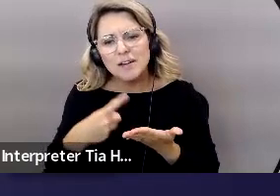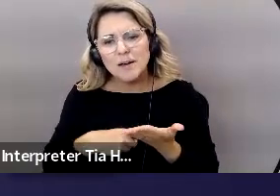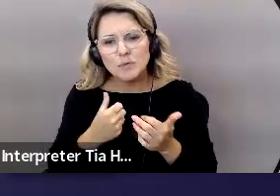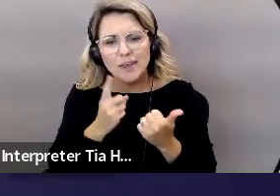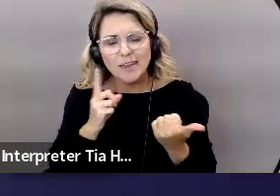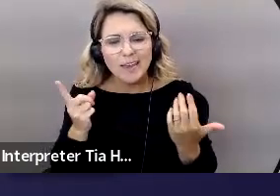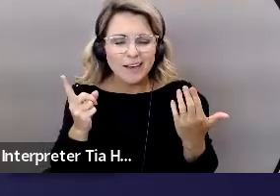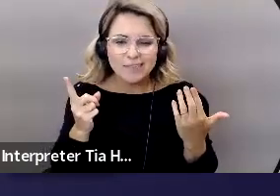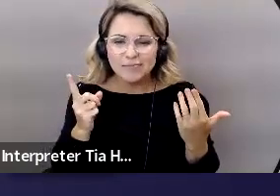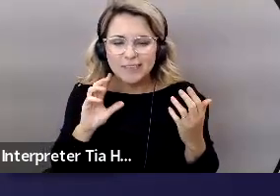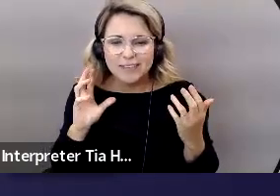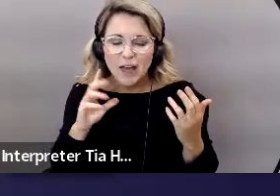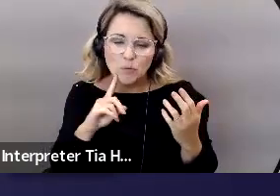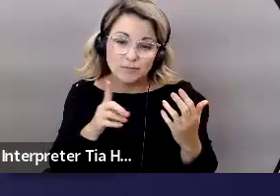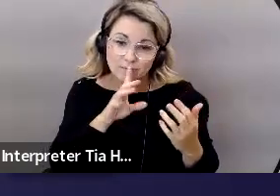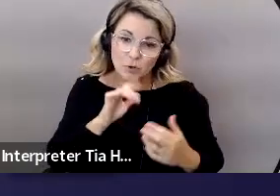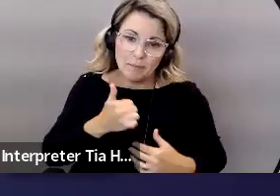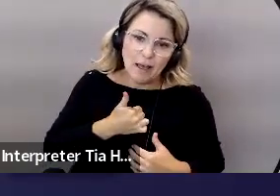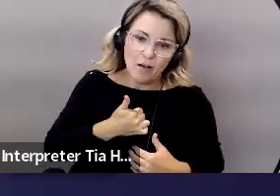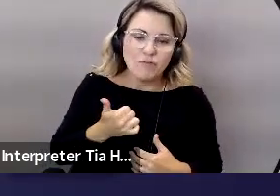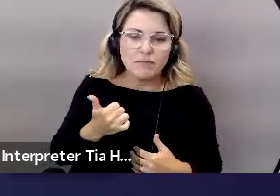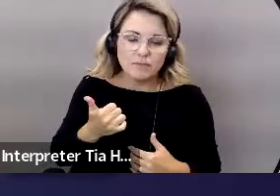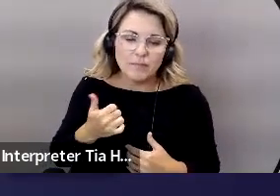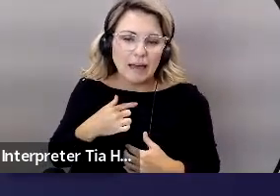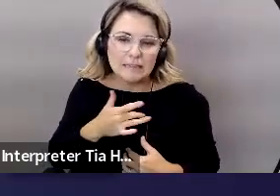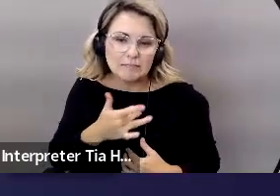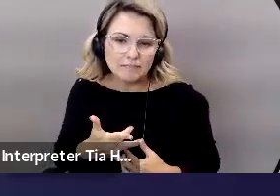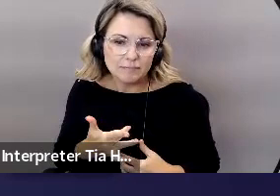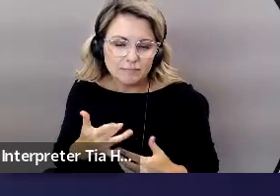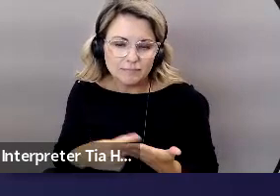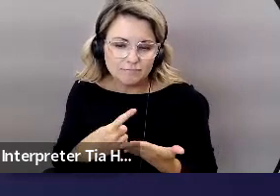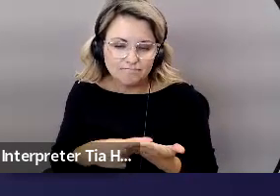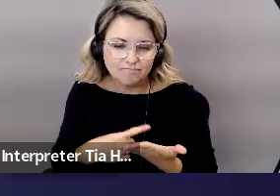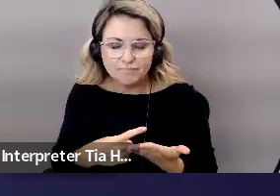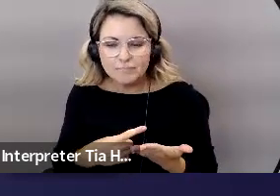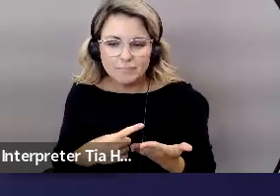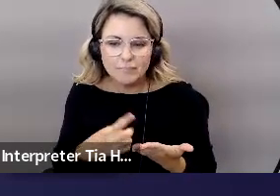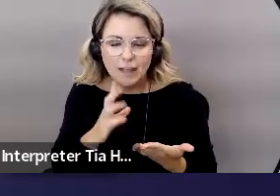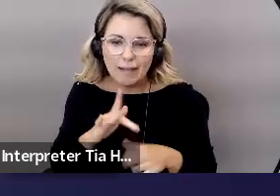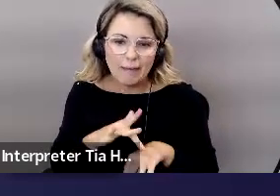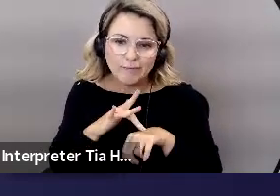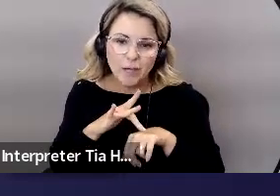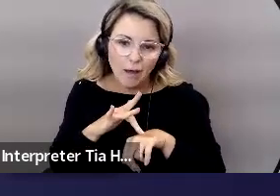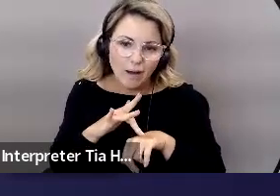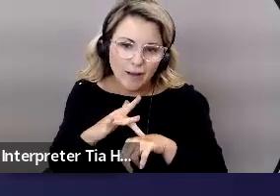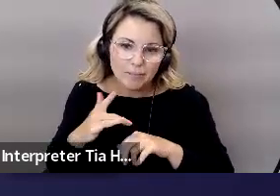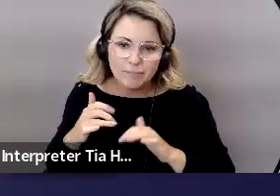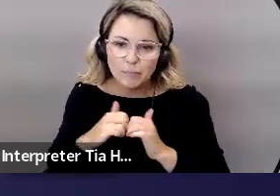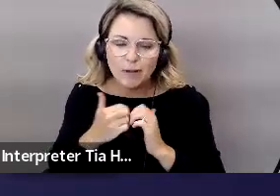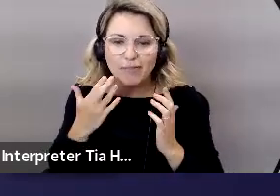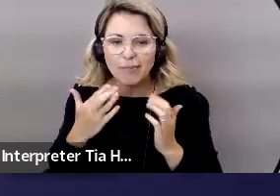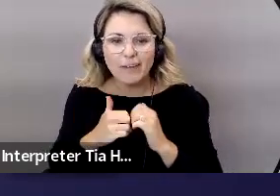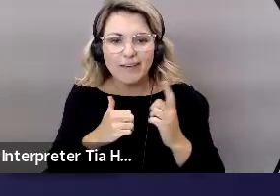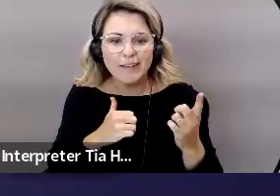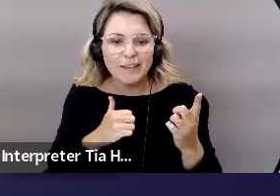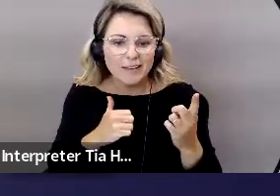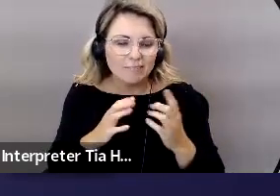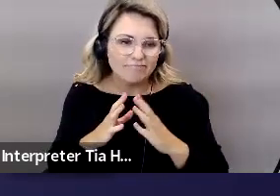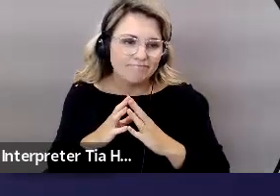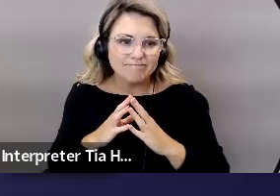or I can speak for myself, sometimes I know I've gotten caught up by kind of laying out the wrong